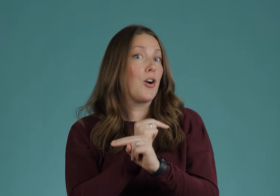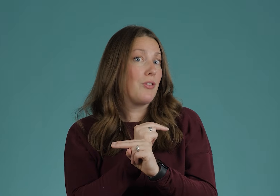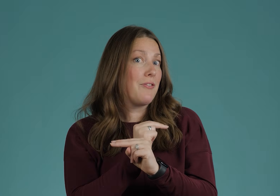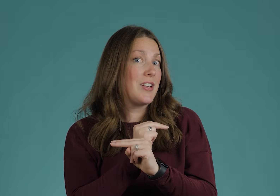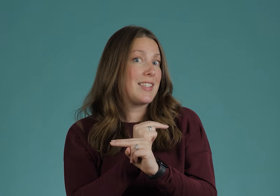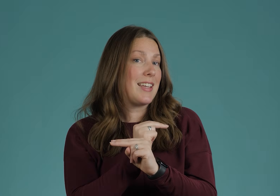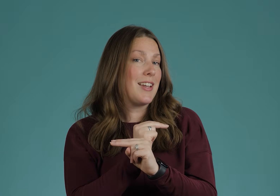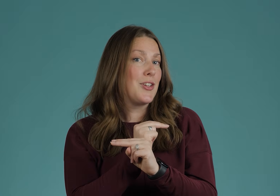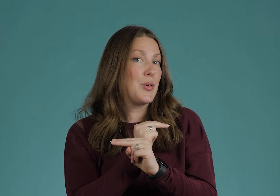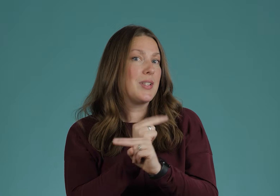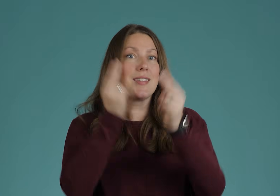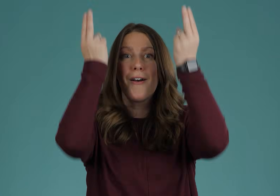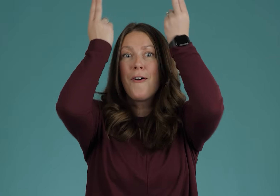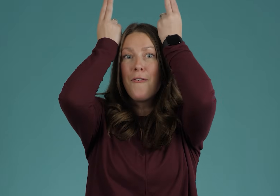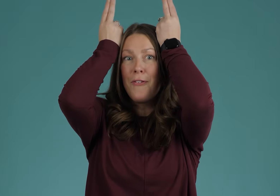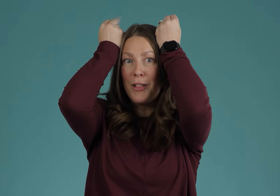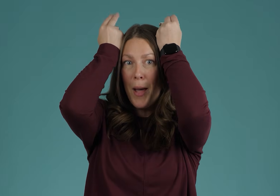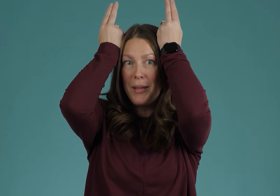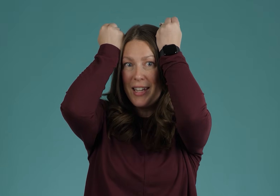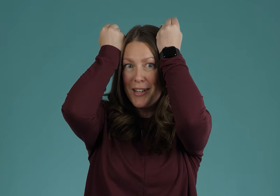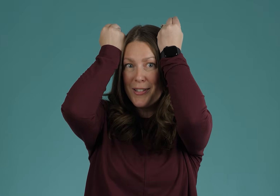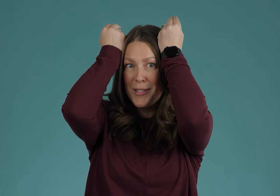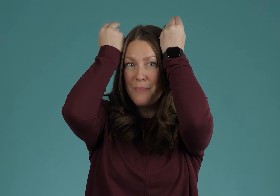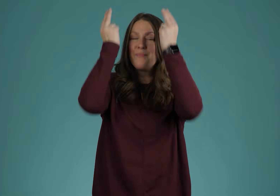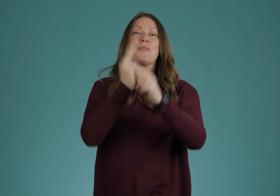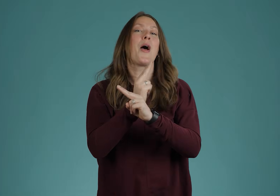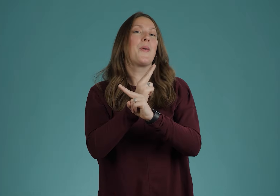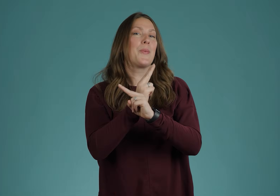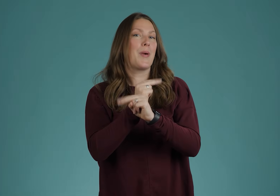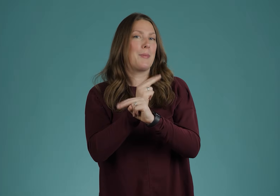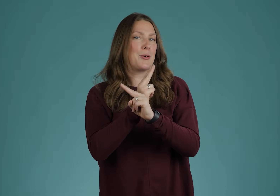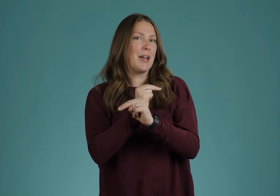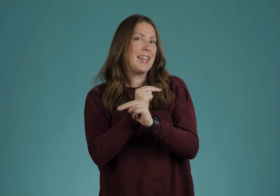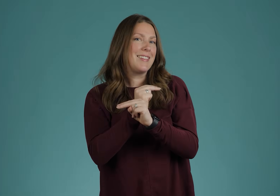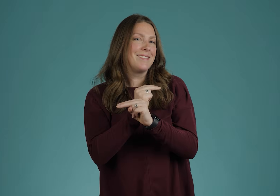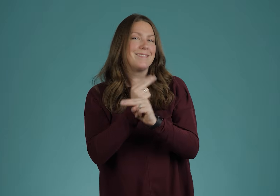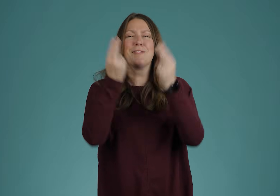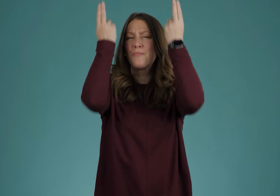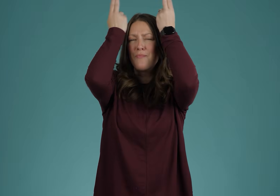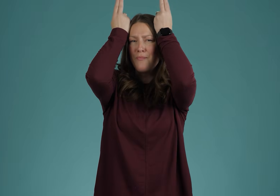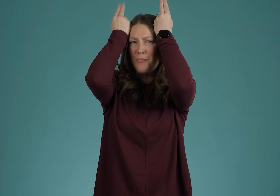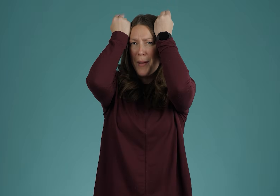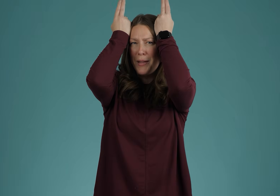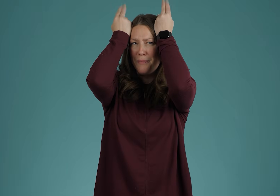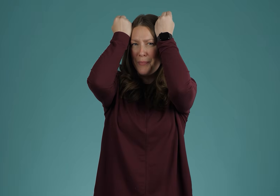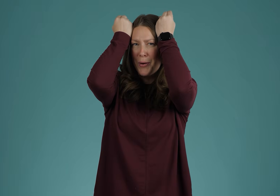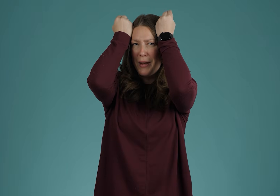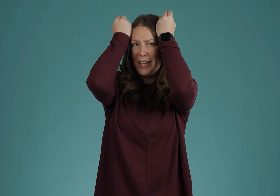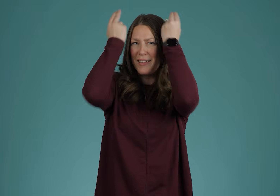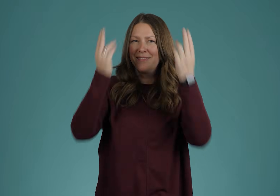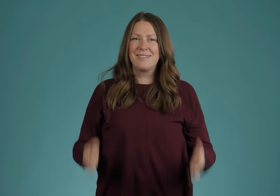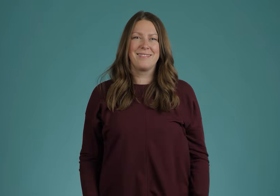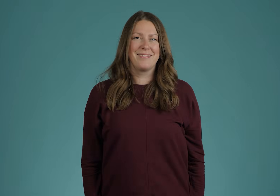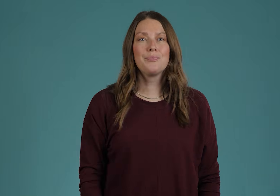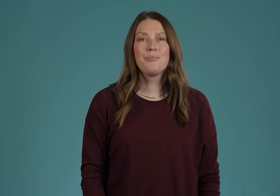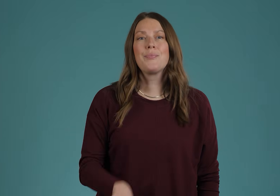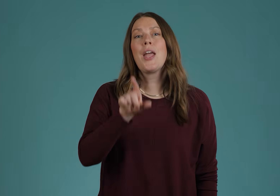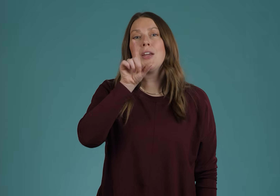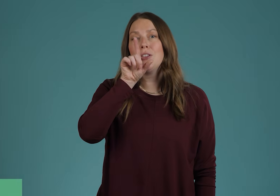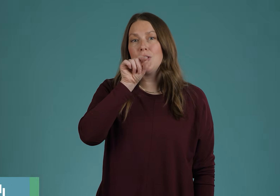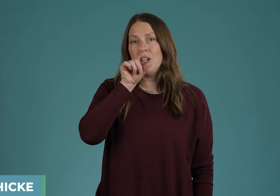are referencing to its floppy ears.